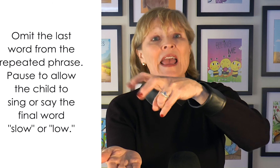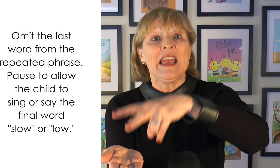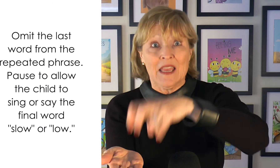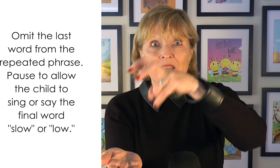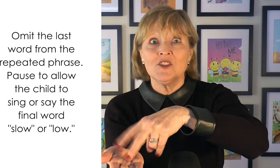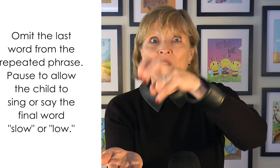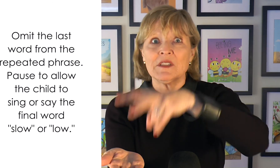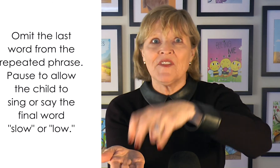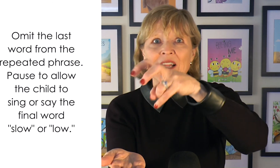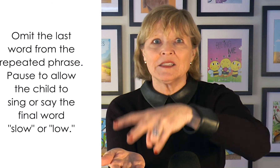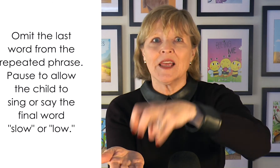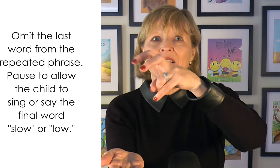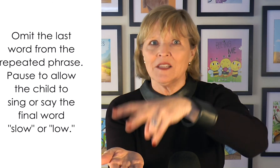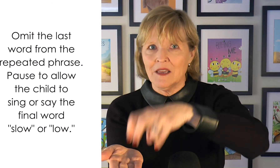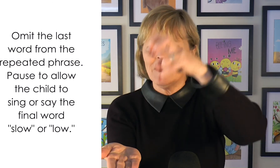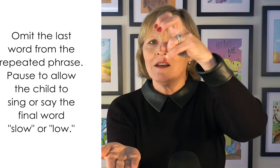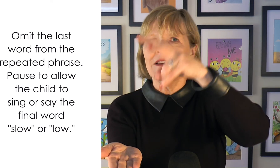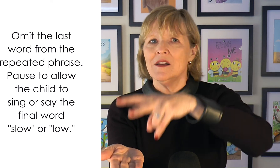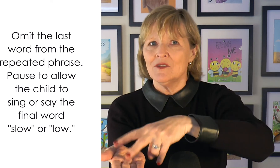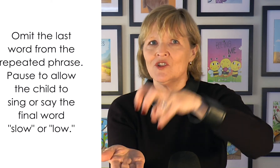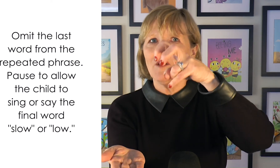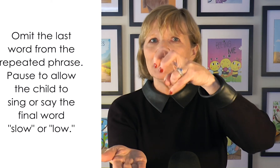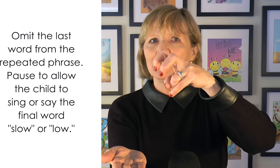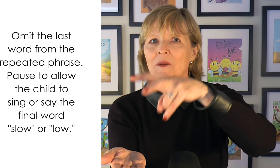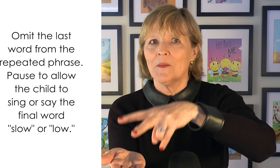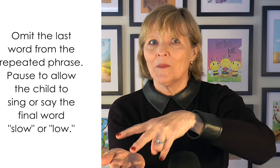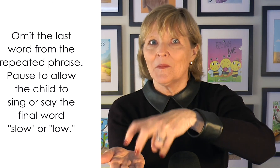He JUMPS FAST and he JUMPS __________."